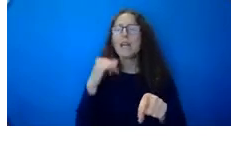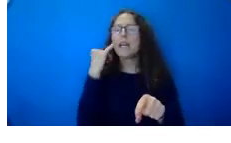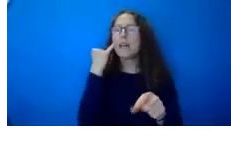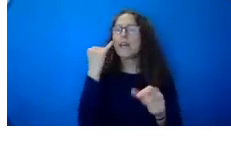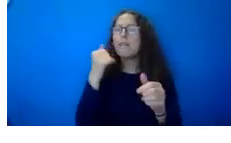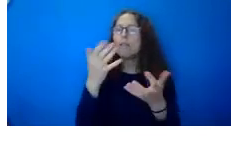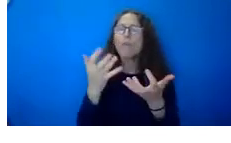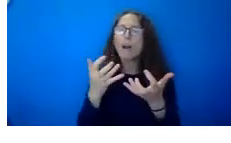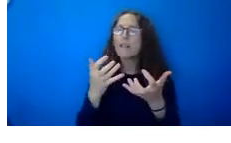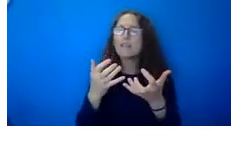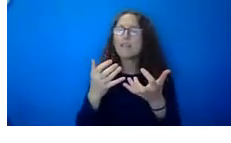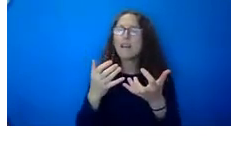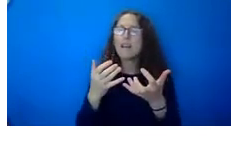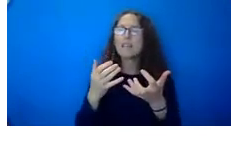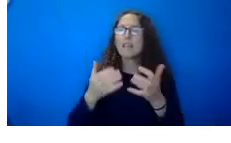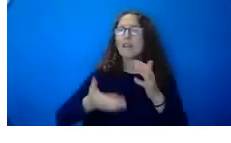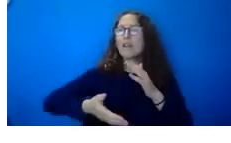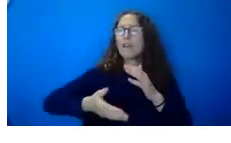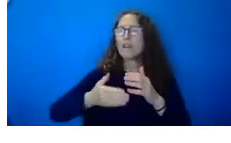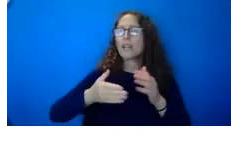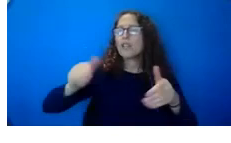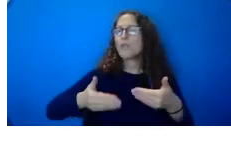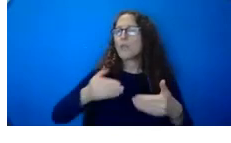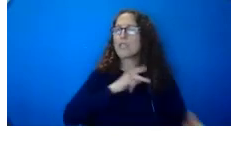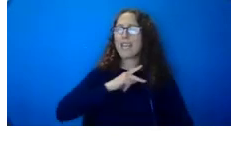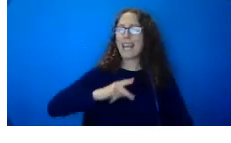PROGRAM. I AM SHARING MY SCREEN SO I CAN'T SEE WHO ALL